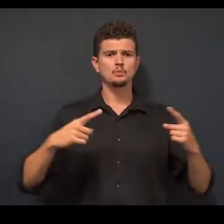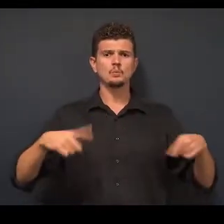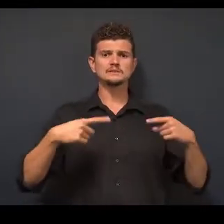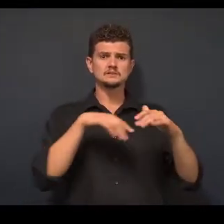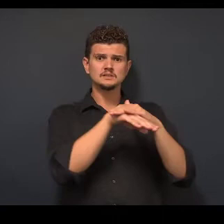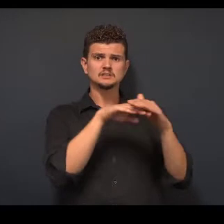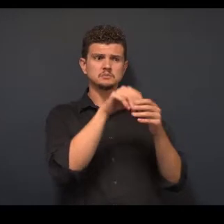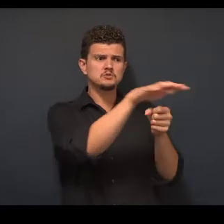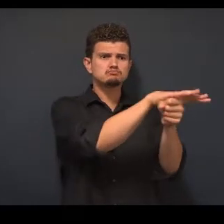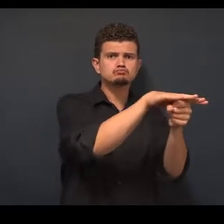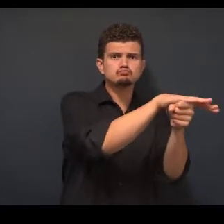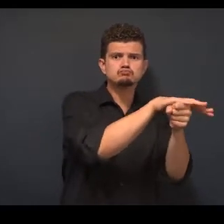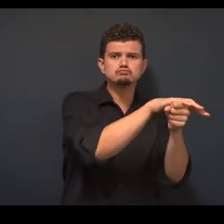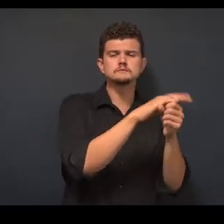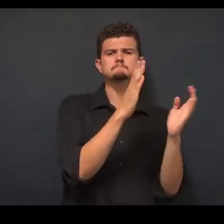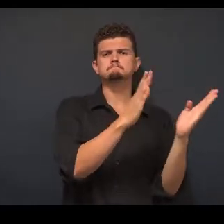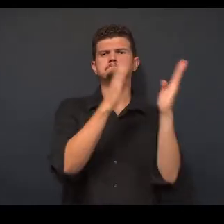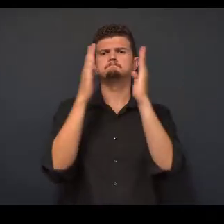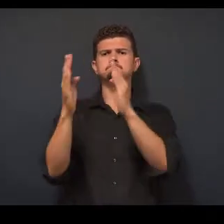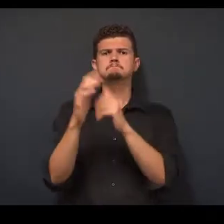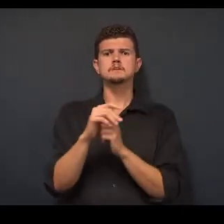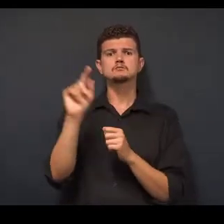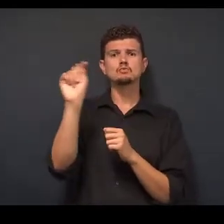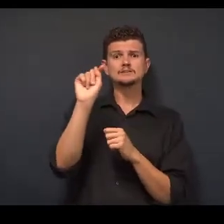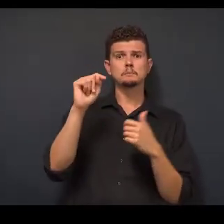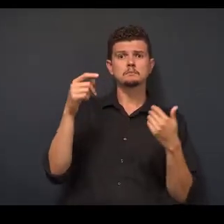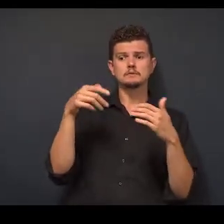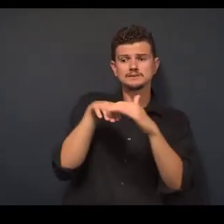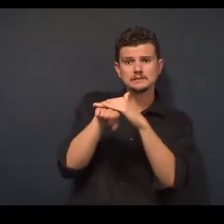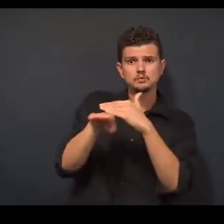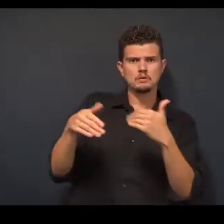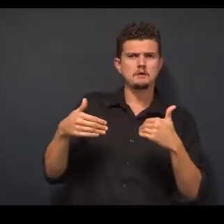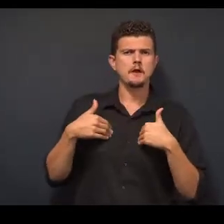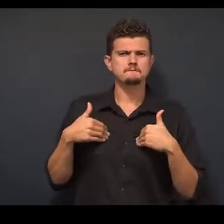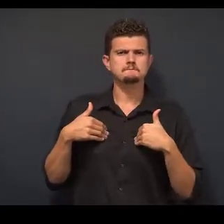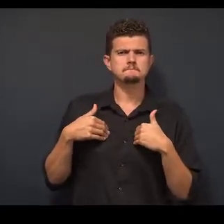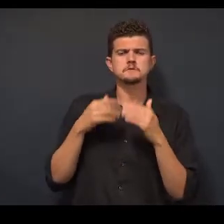Proceedings held in accessible courtroom Accessible restrooms available